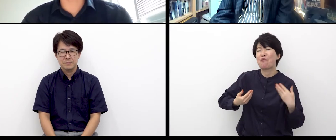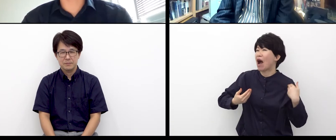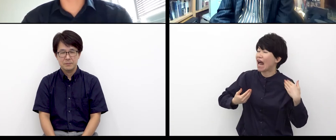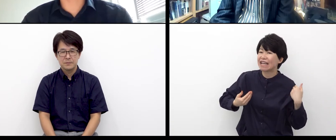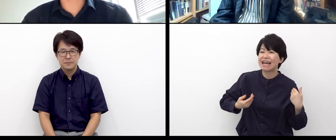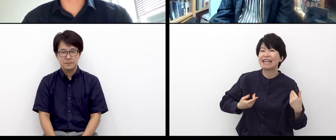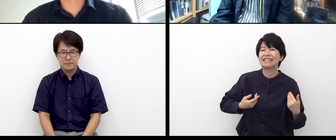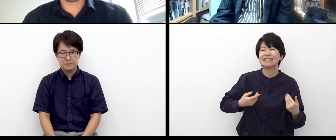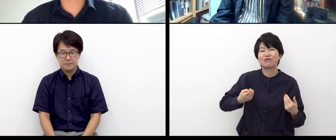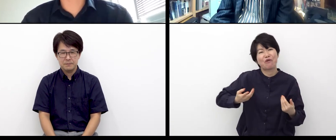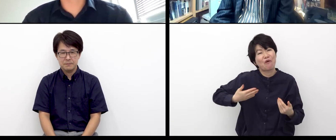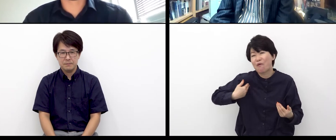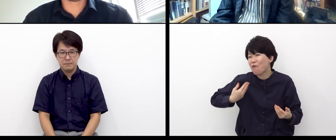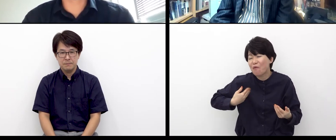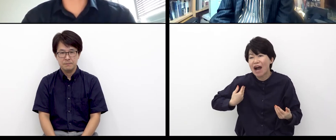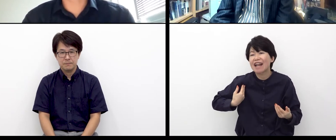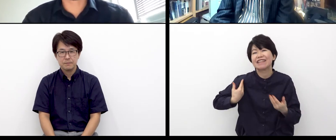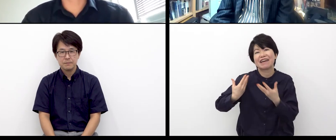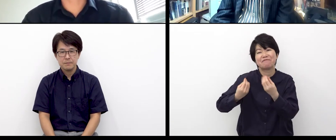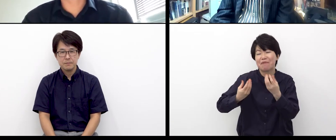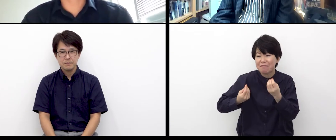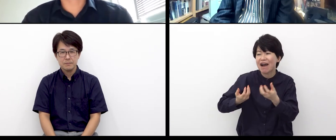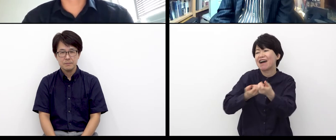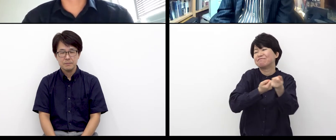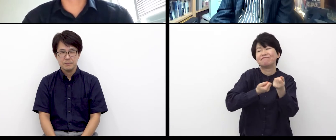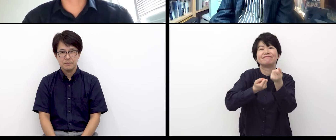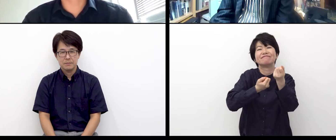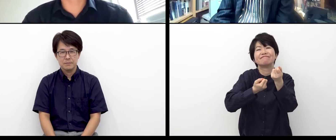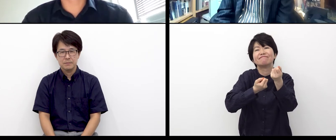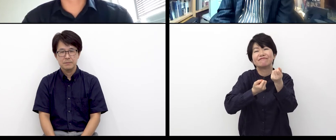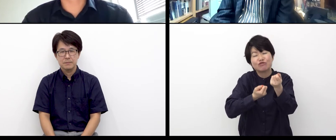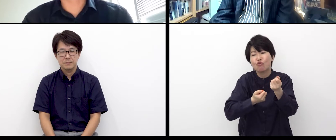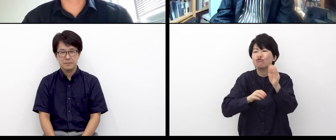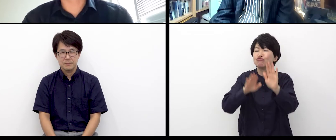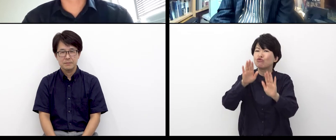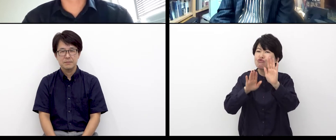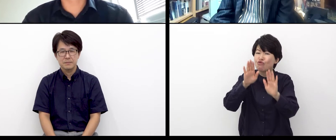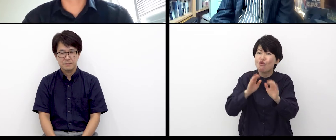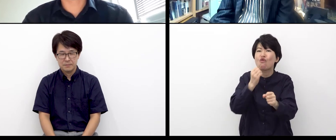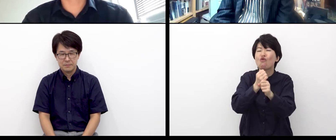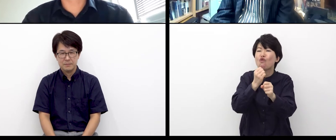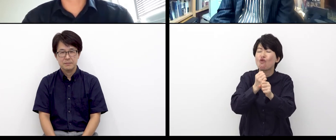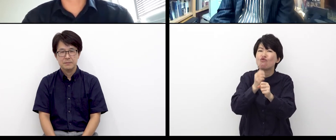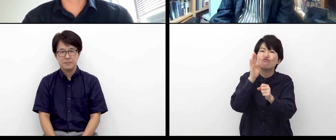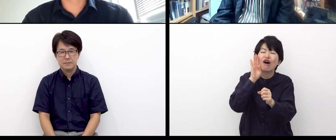To create such a situation,